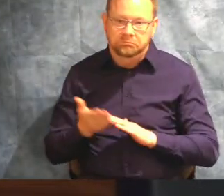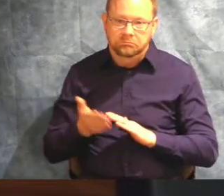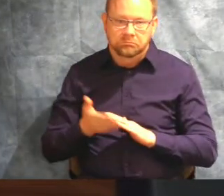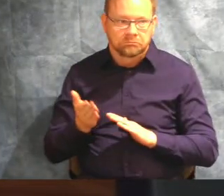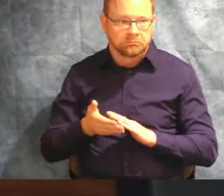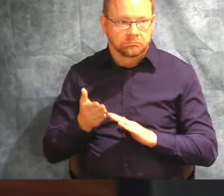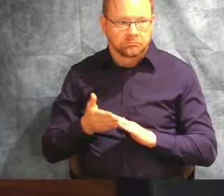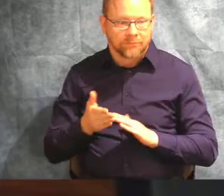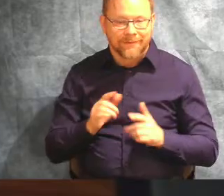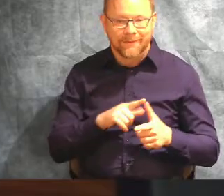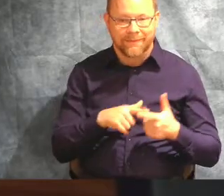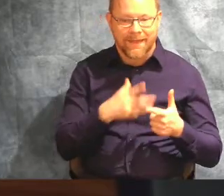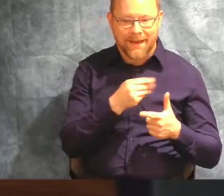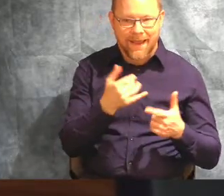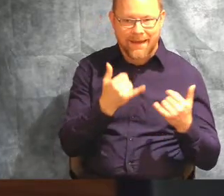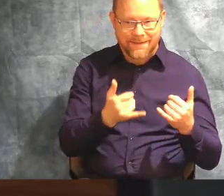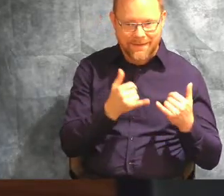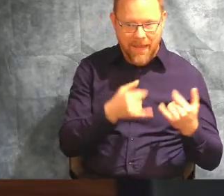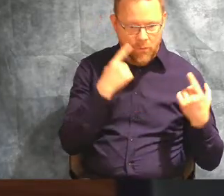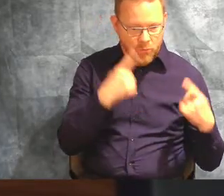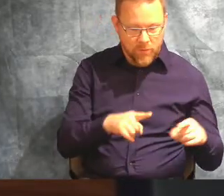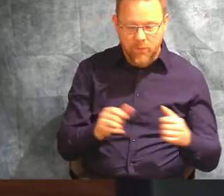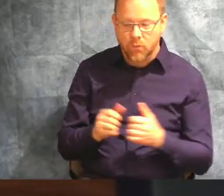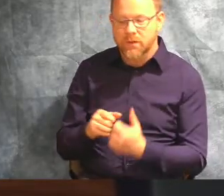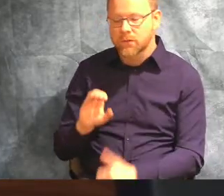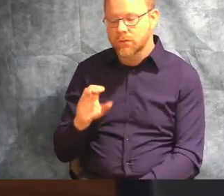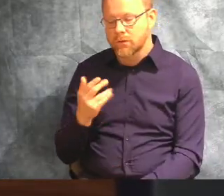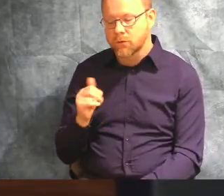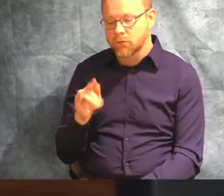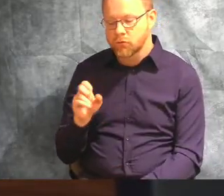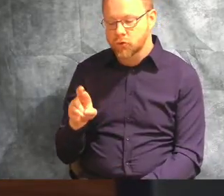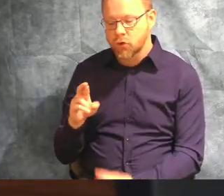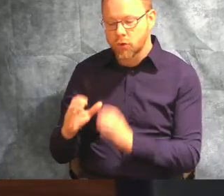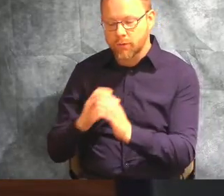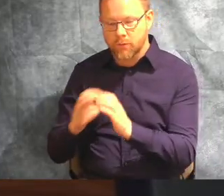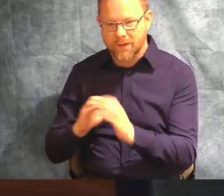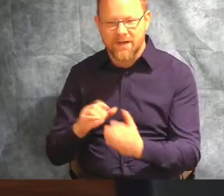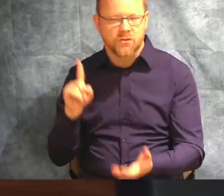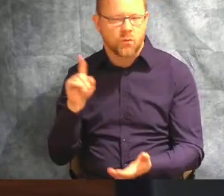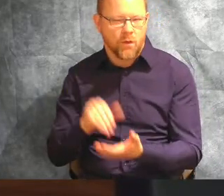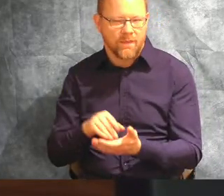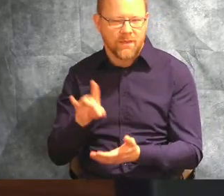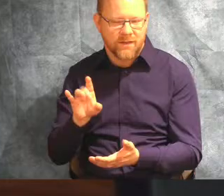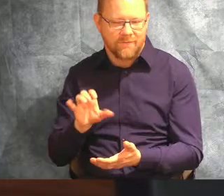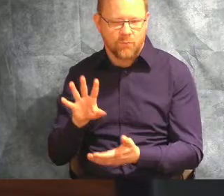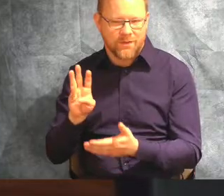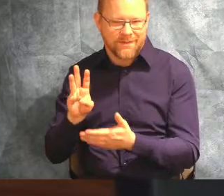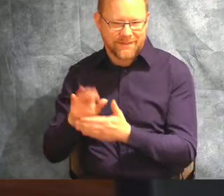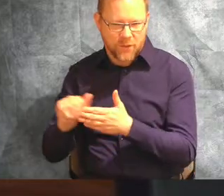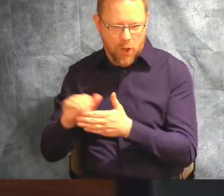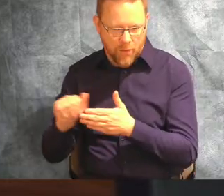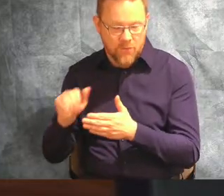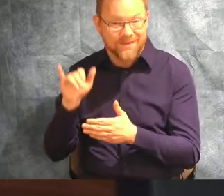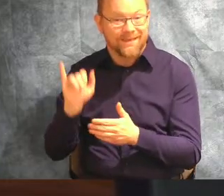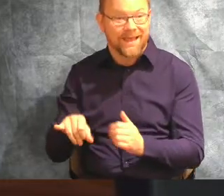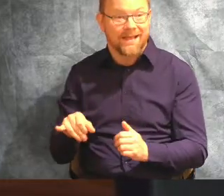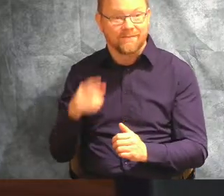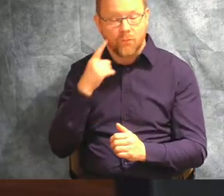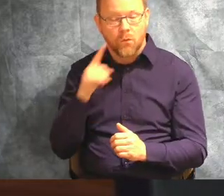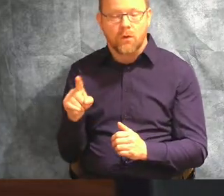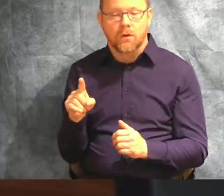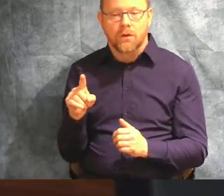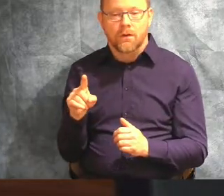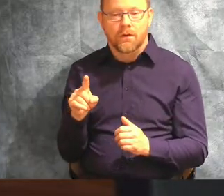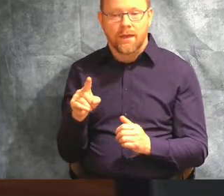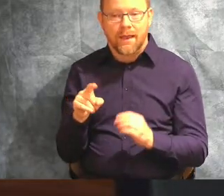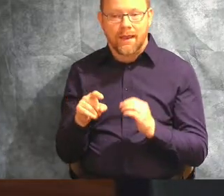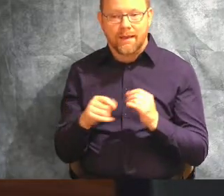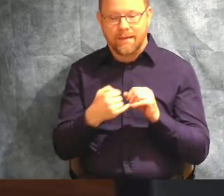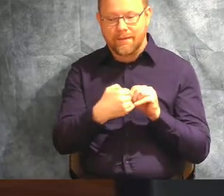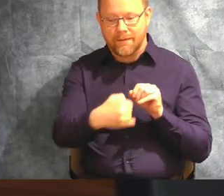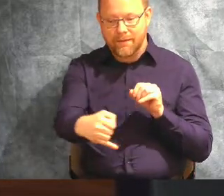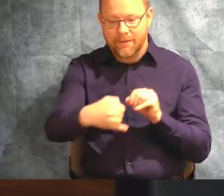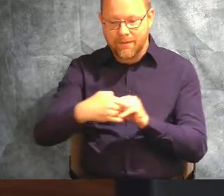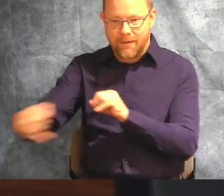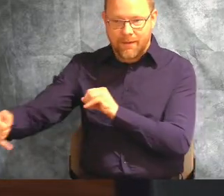then and now with charter communications for $1,846. This is for cable access and offices